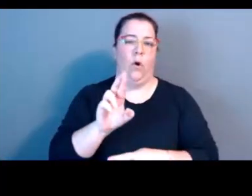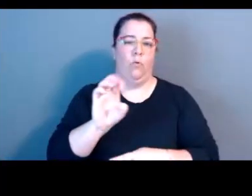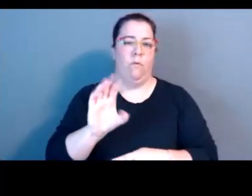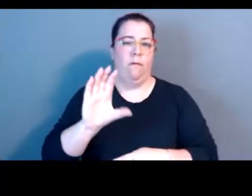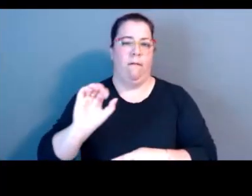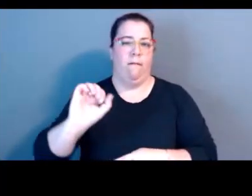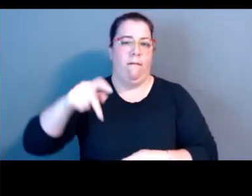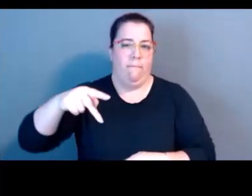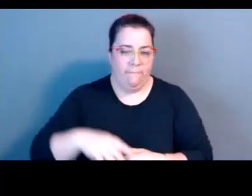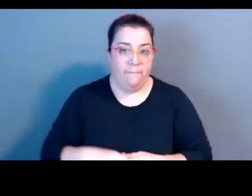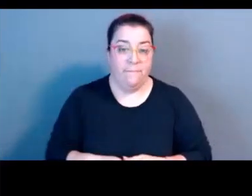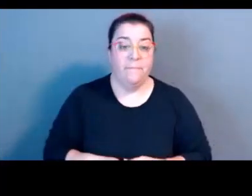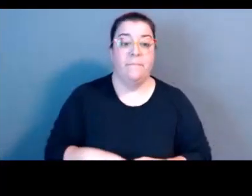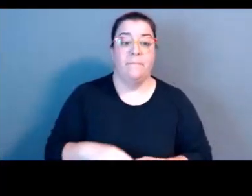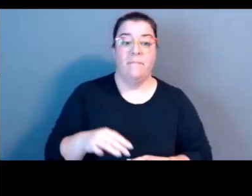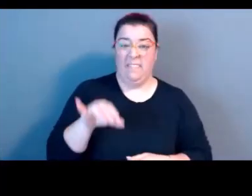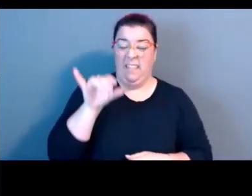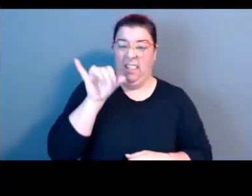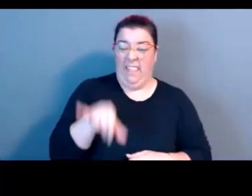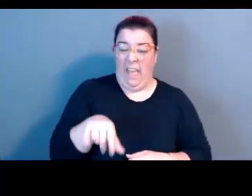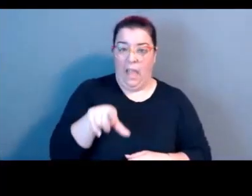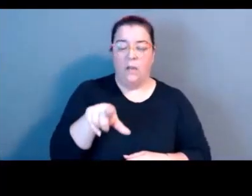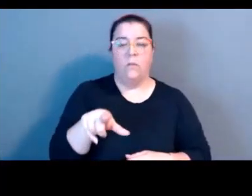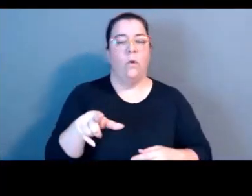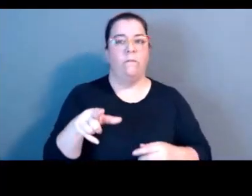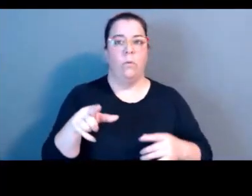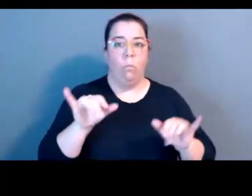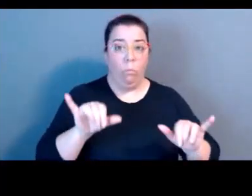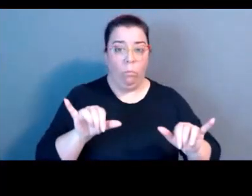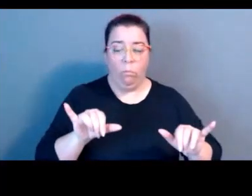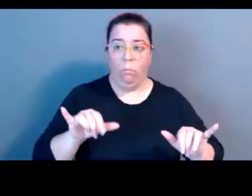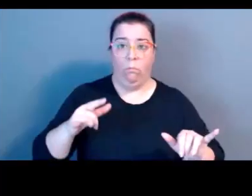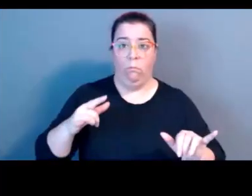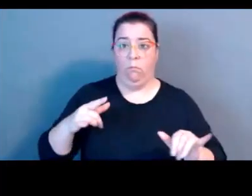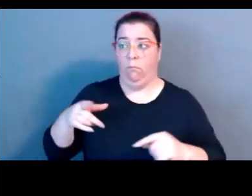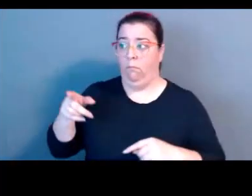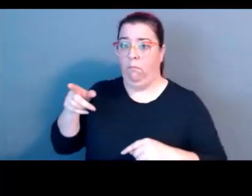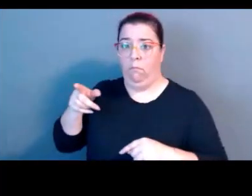not your project includes the participation of intellectual property,